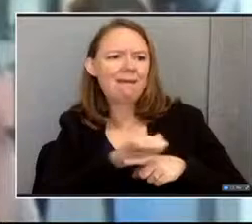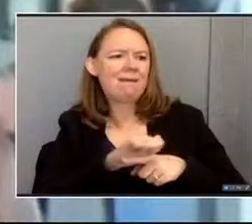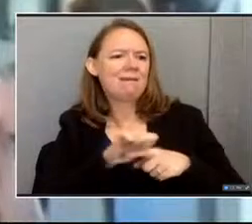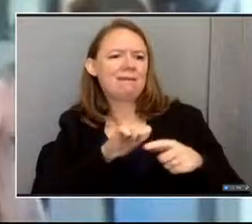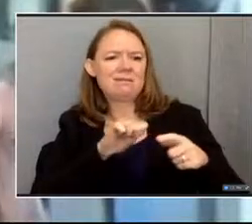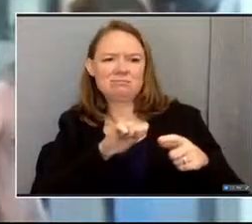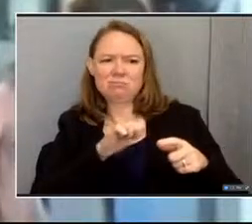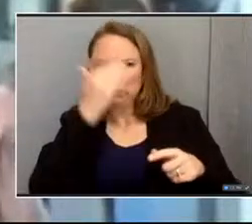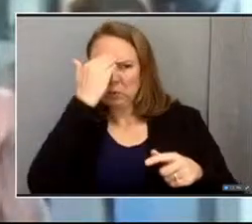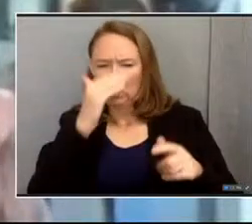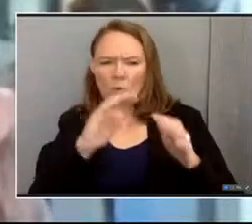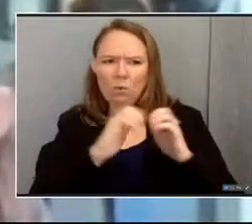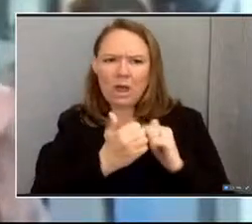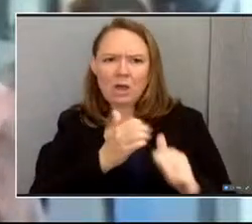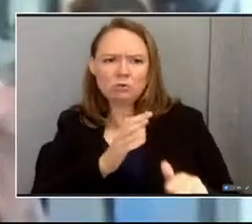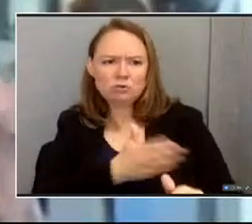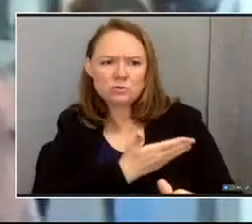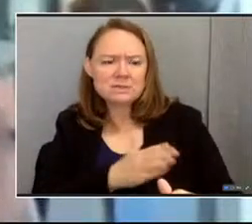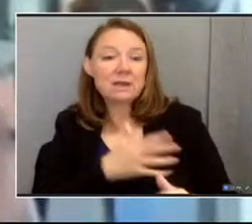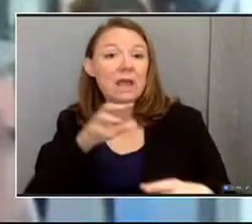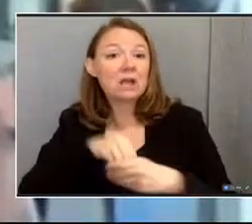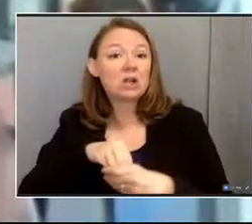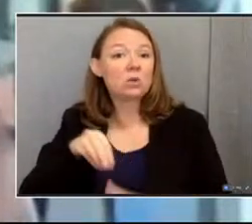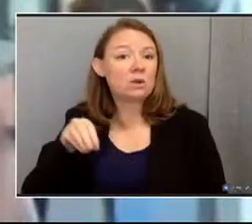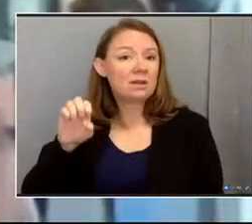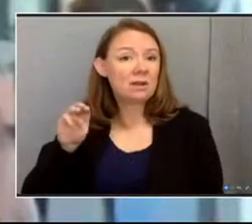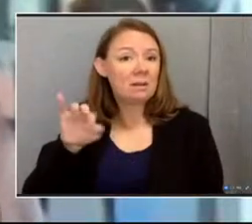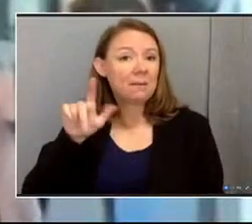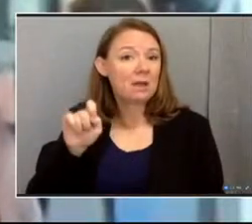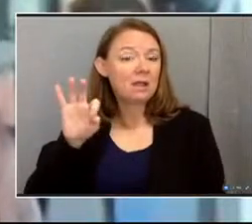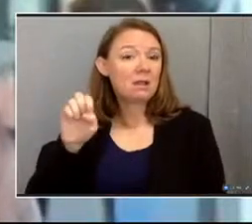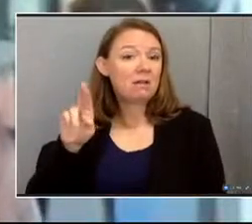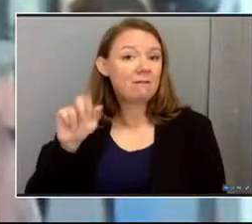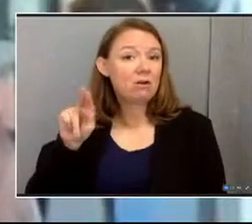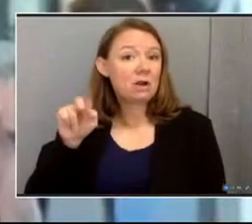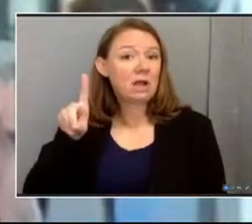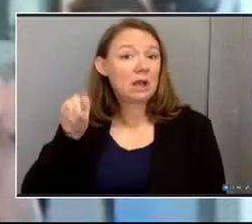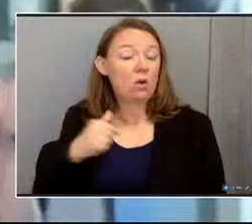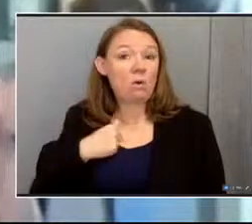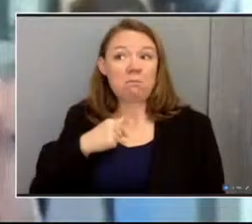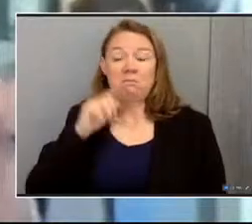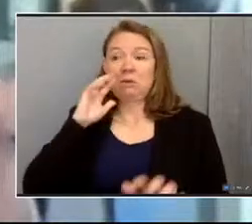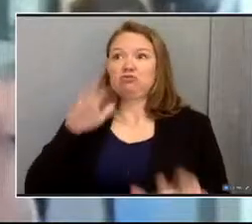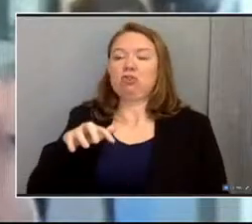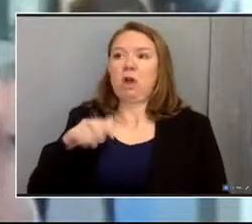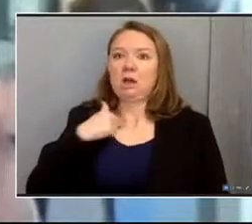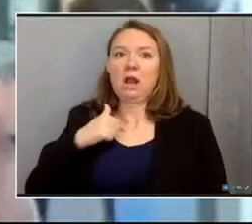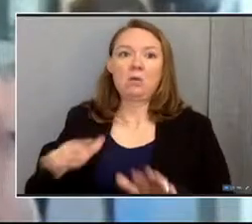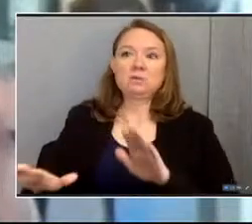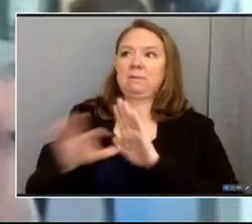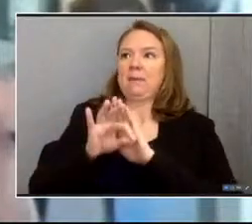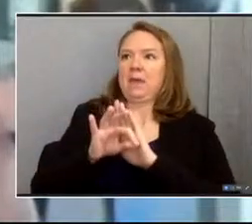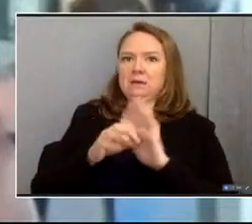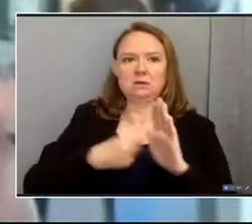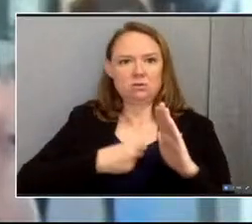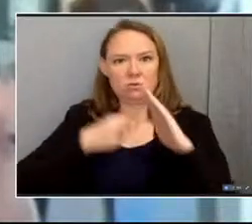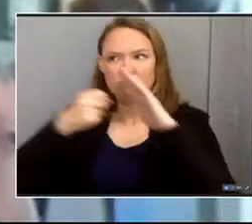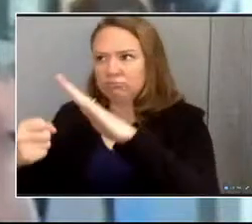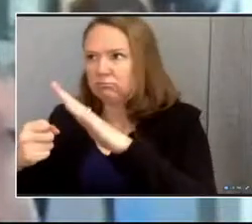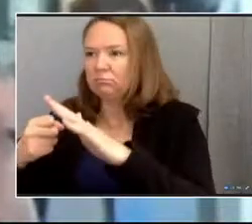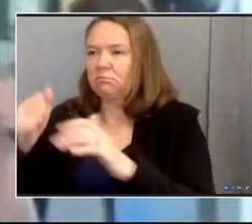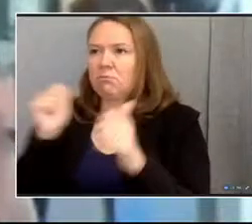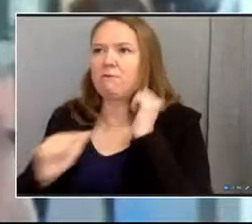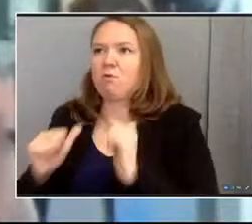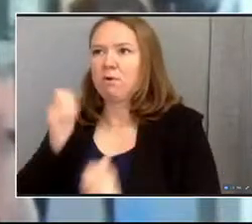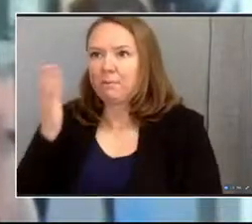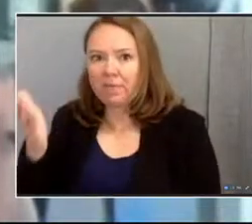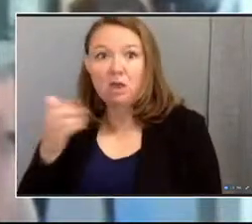at the Louishon stadium and actually get the prize and win in performance but I did. And with the support and